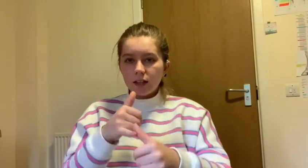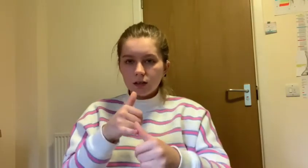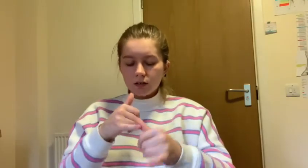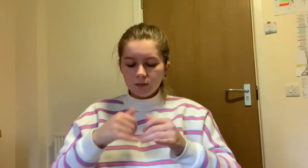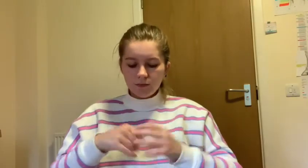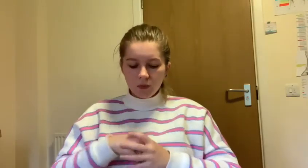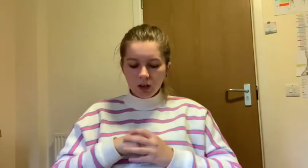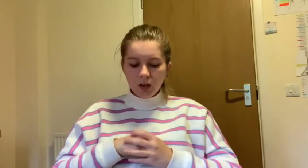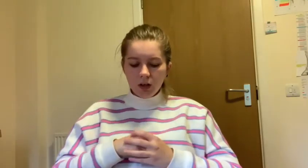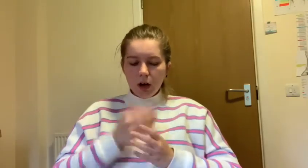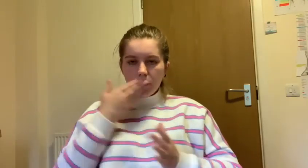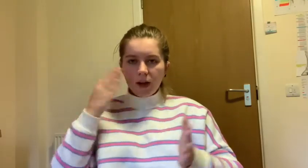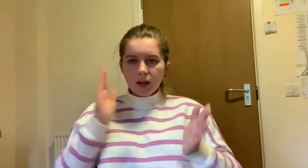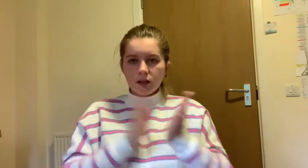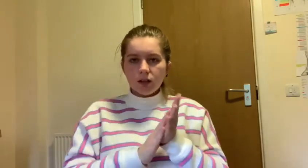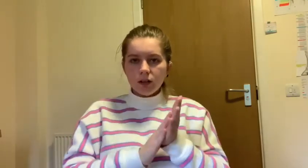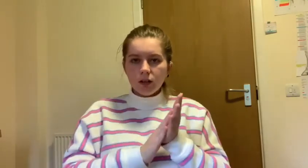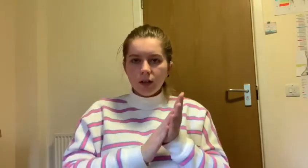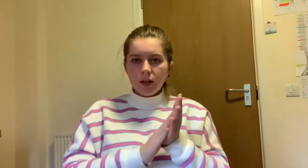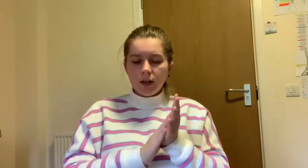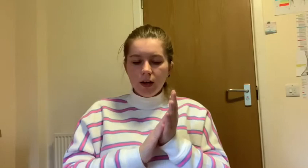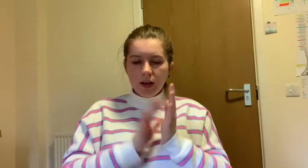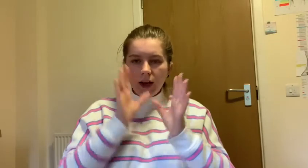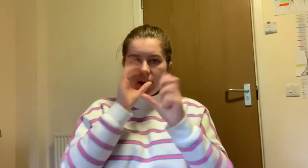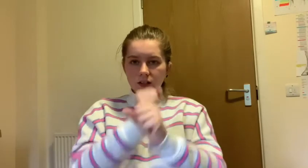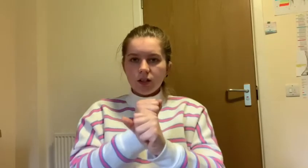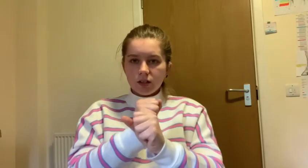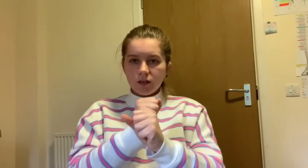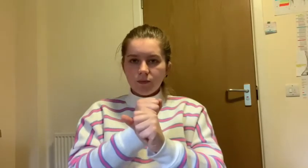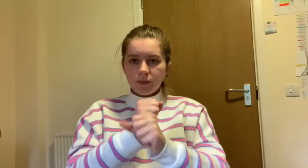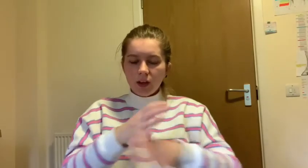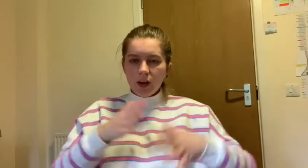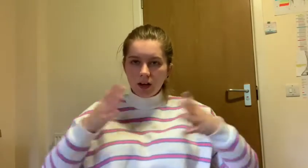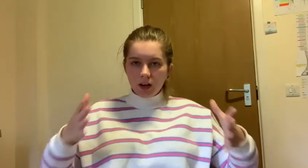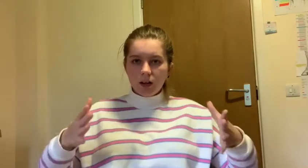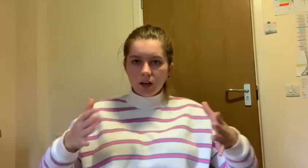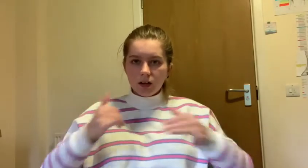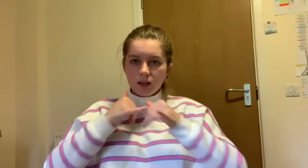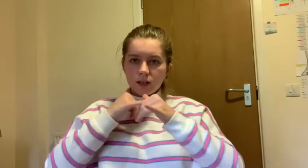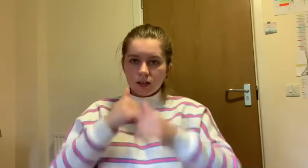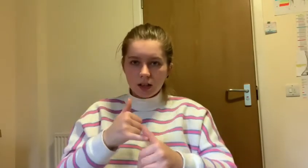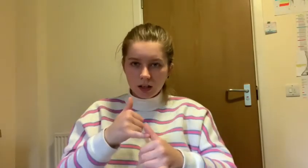"Bet haters hella sick"